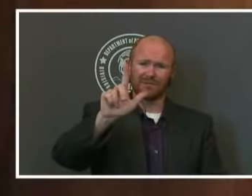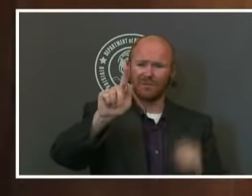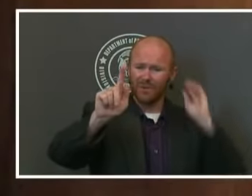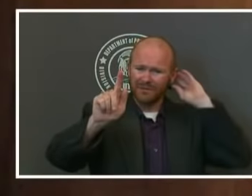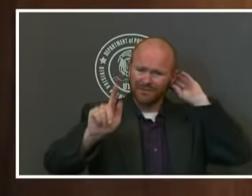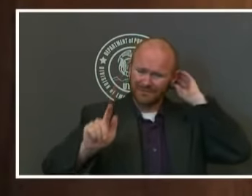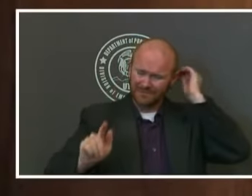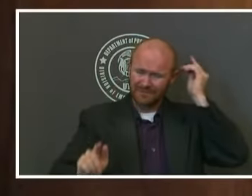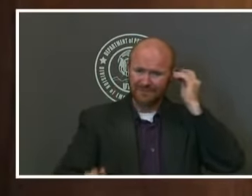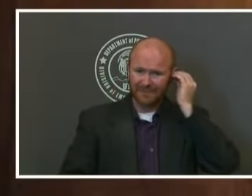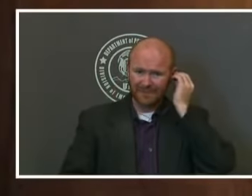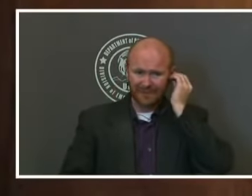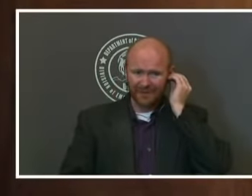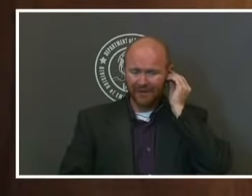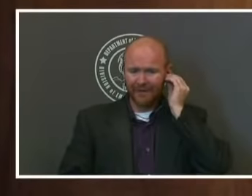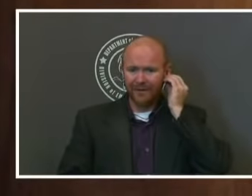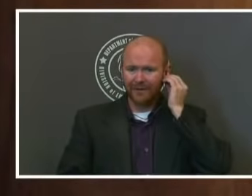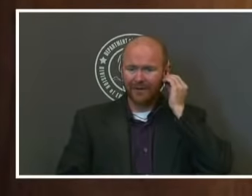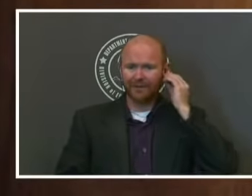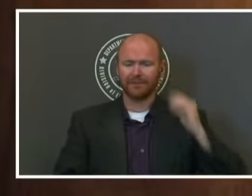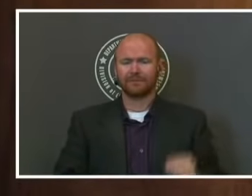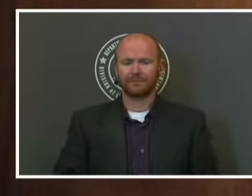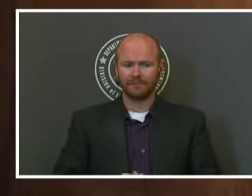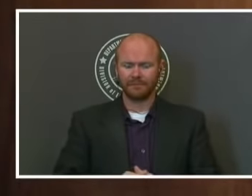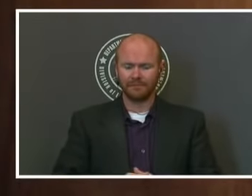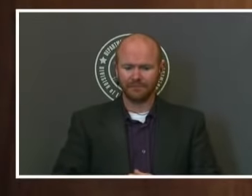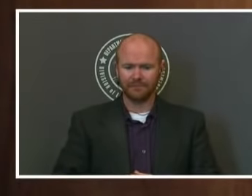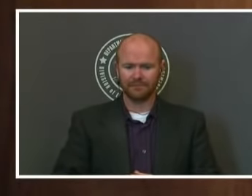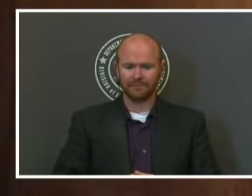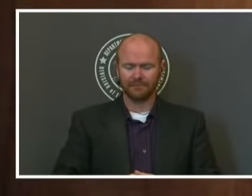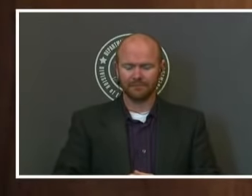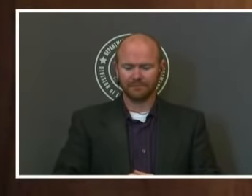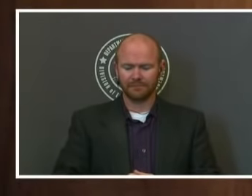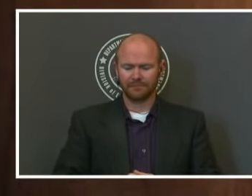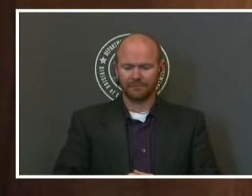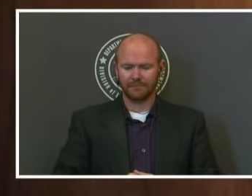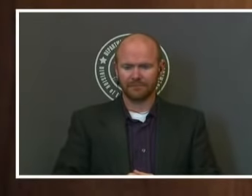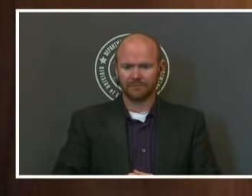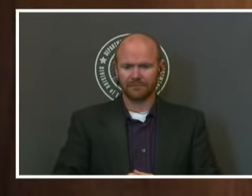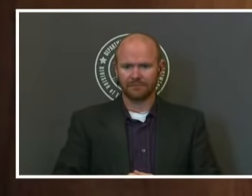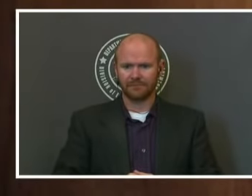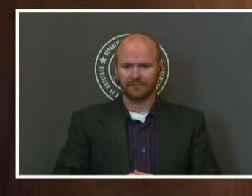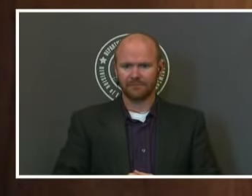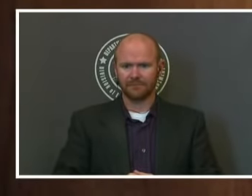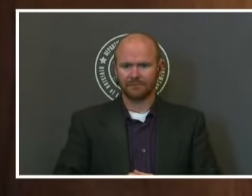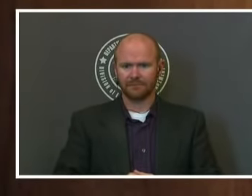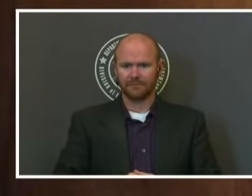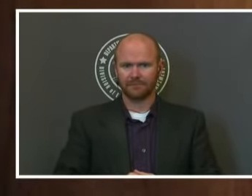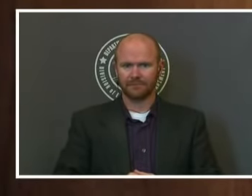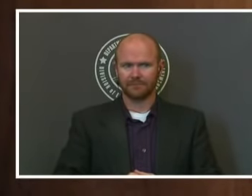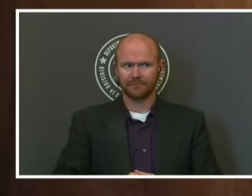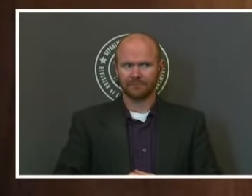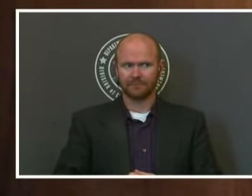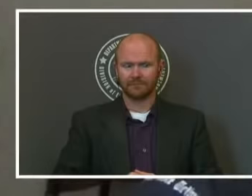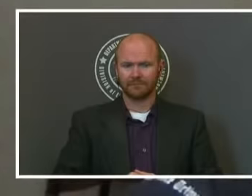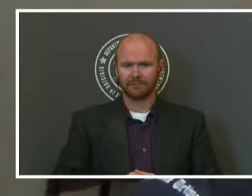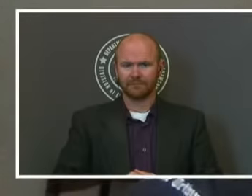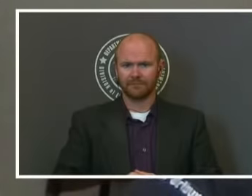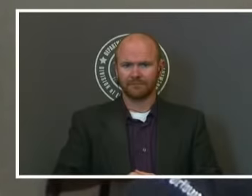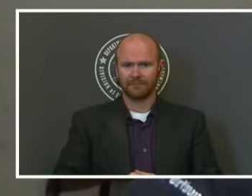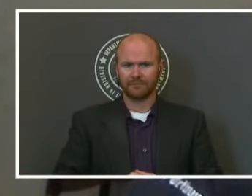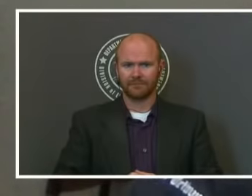okay we would like to go to